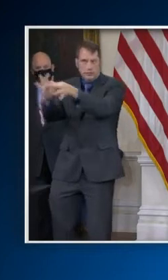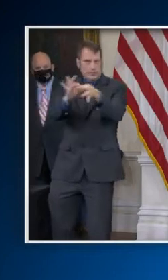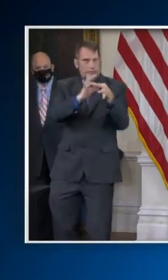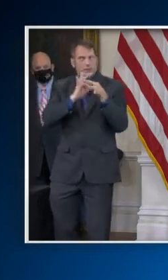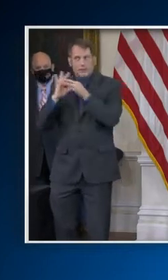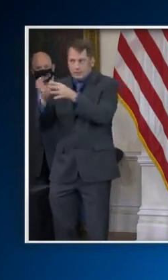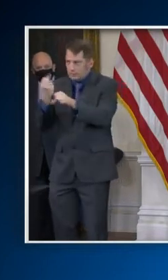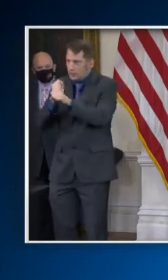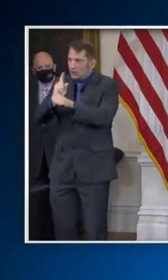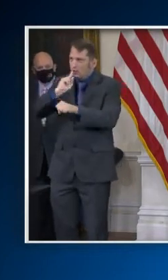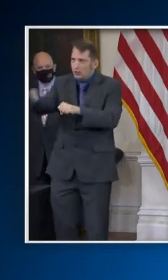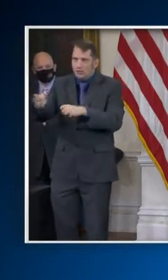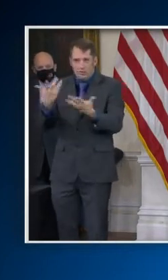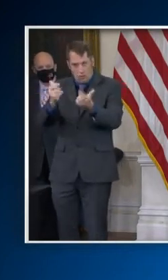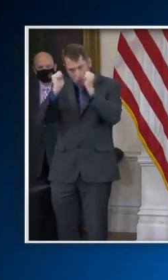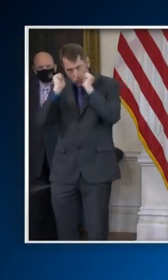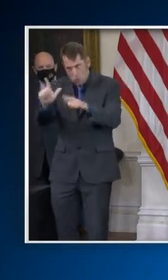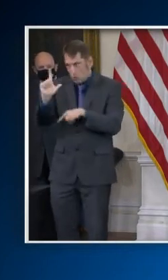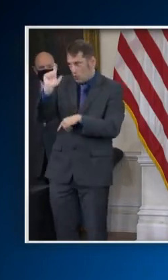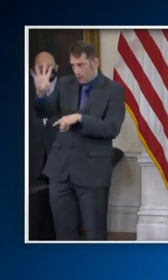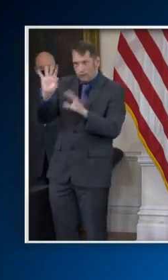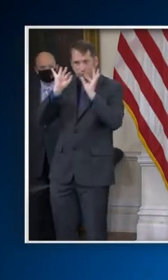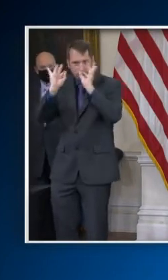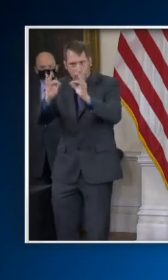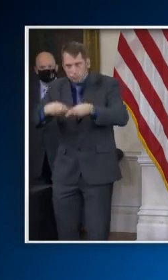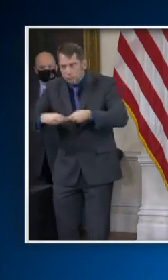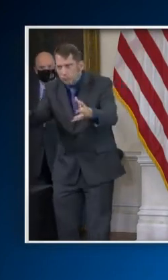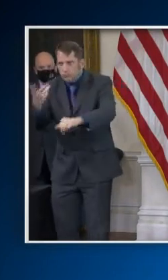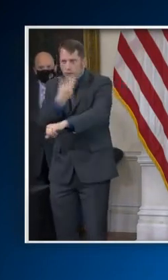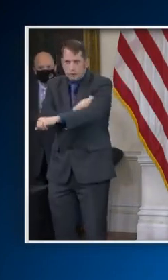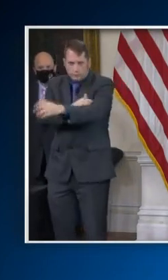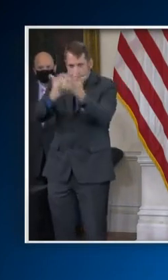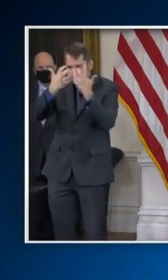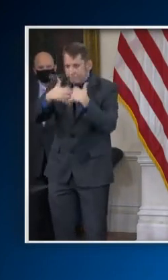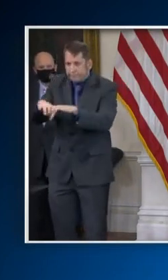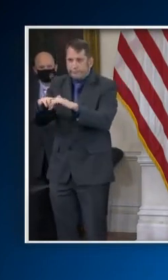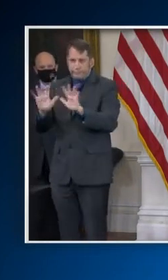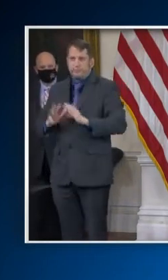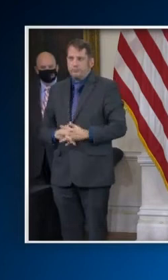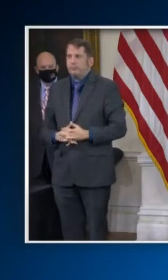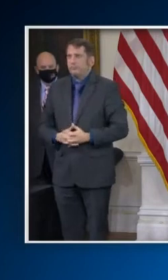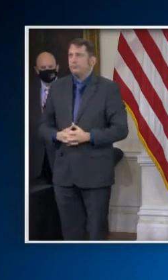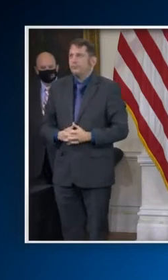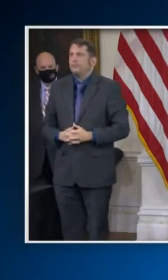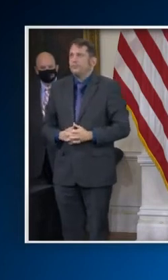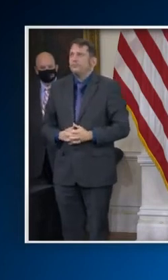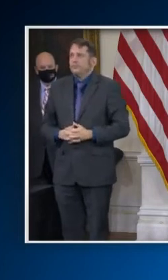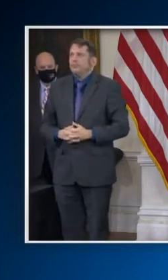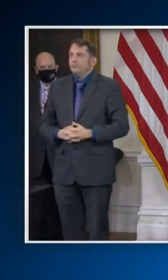FORCE HAS PERFORMED AND ASSISTED IN A VACCINE DISTRIBUTION IN ALL 24 JURISDICTIONS.